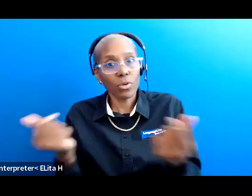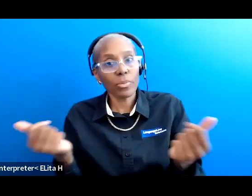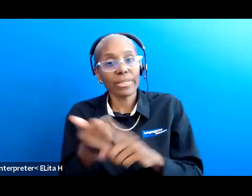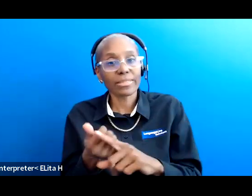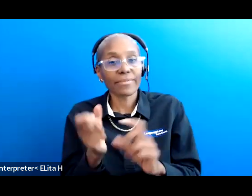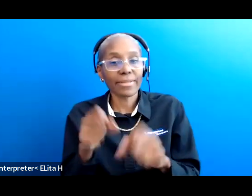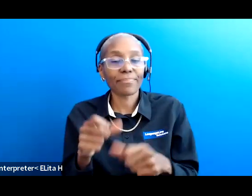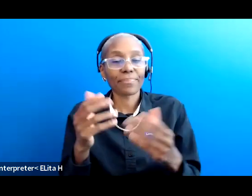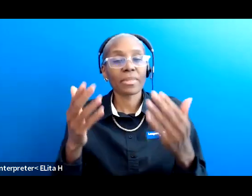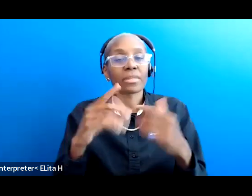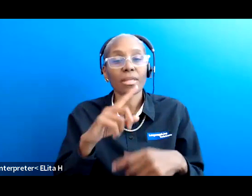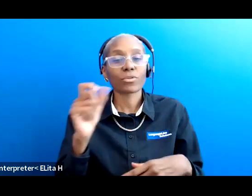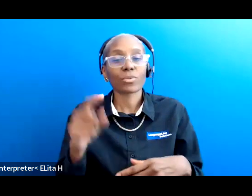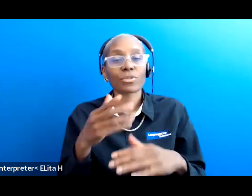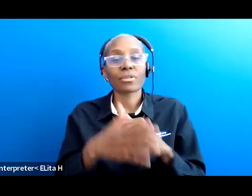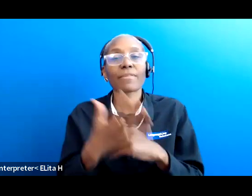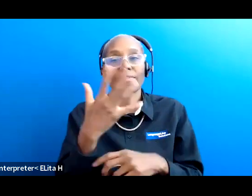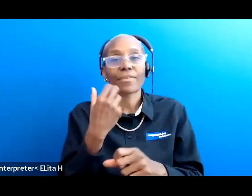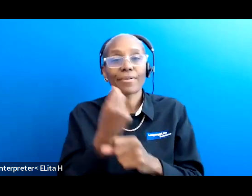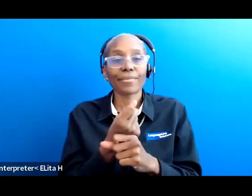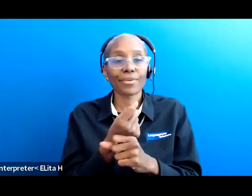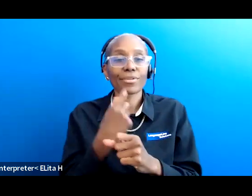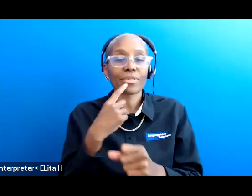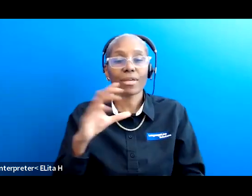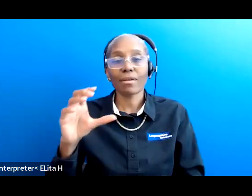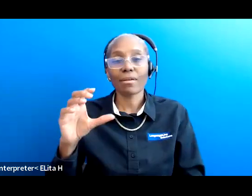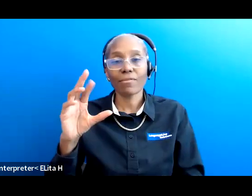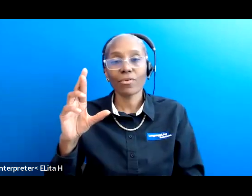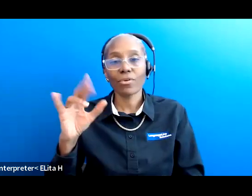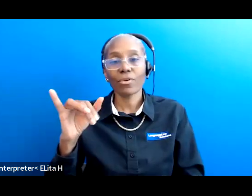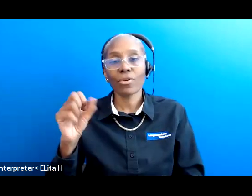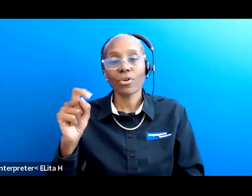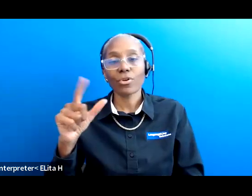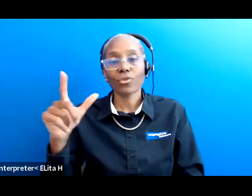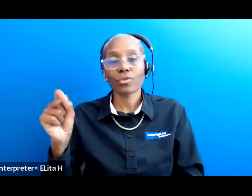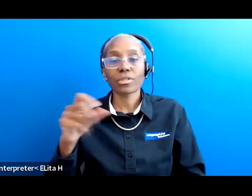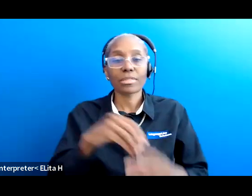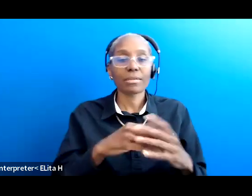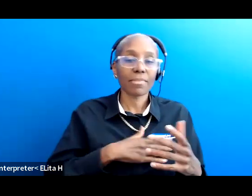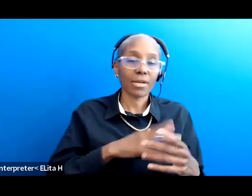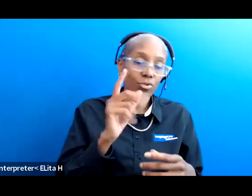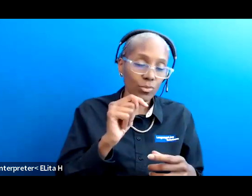The next question is after five years, I'm getting crystals and sediment in my urine. It's blocking my suprapubic catheter.